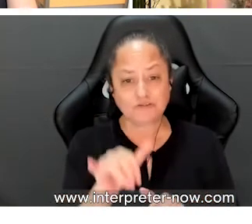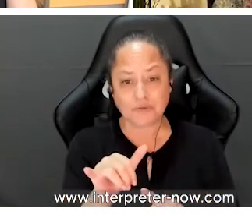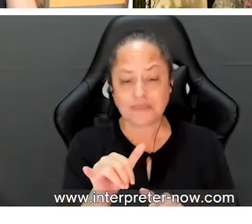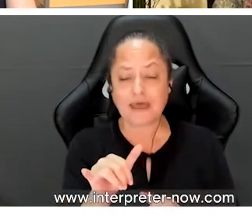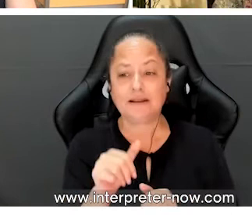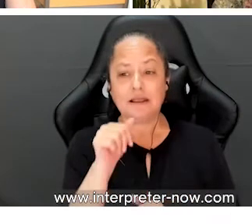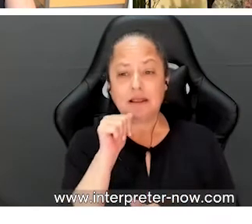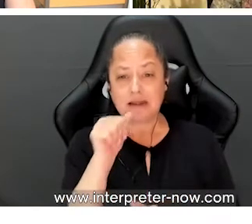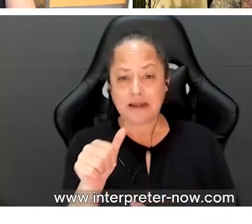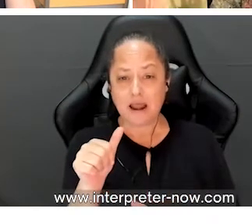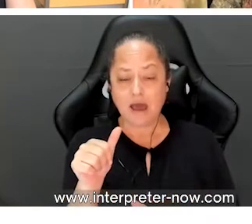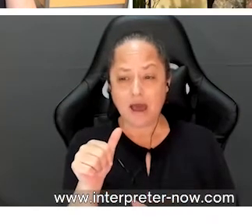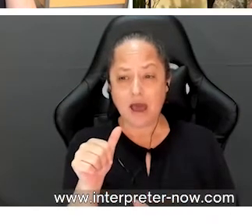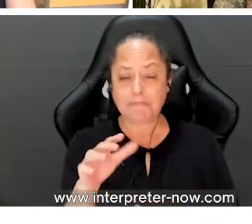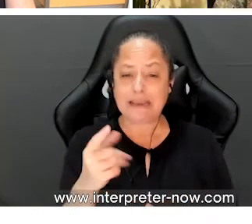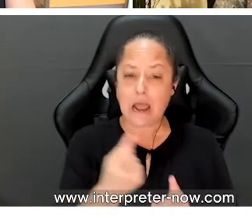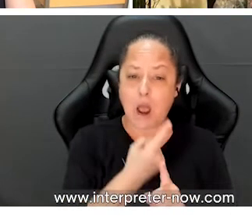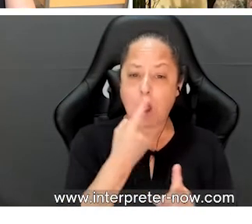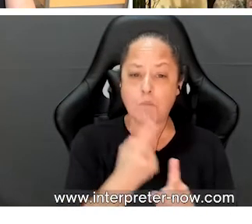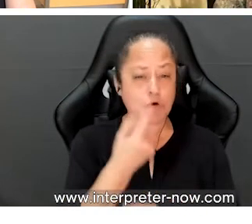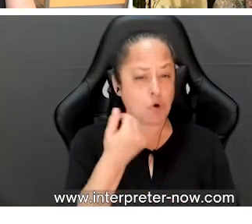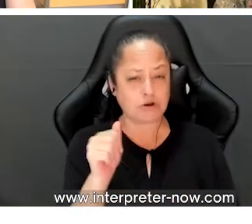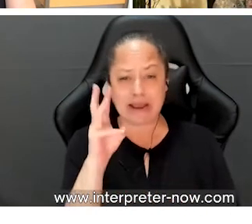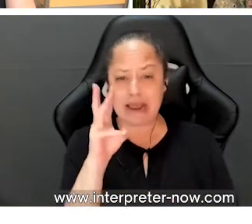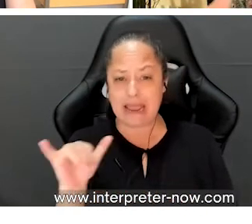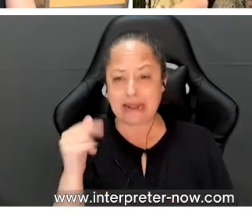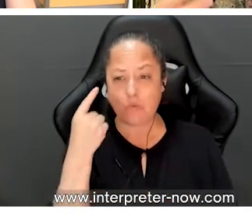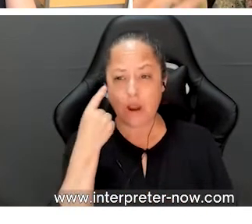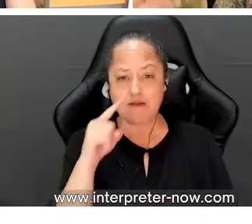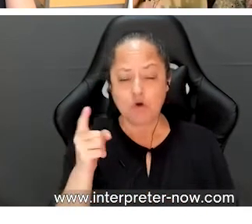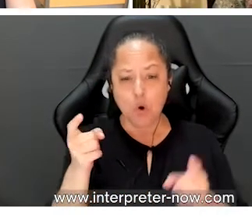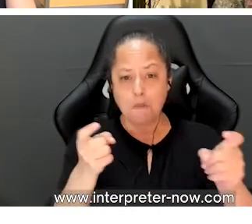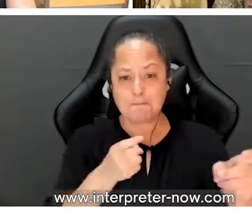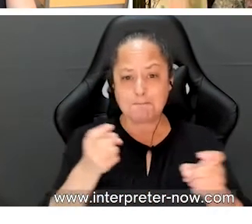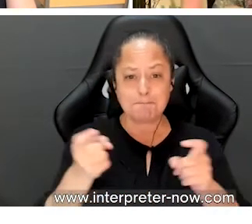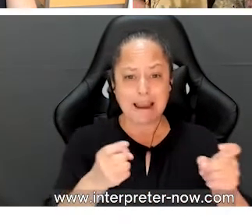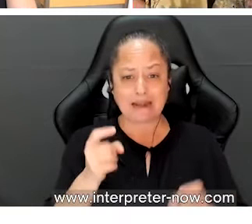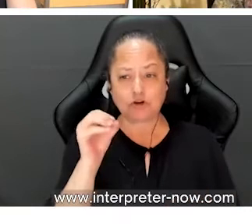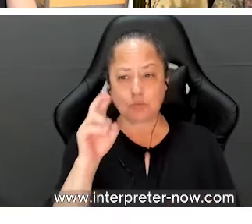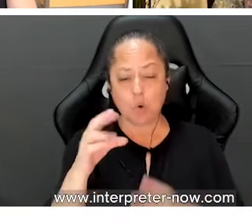And it's not going to be appropriate in any way for management or leadership or anyone